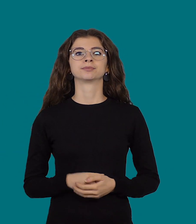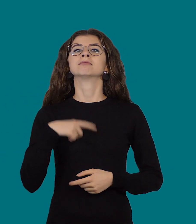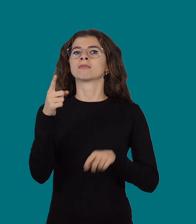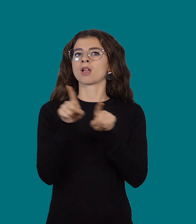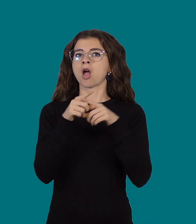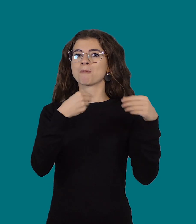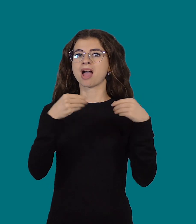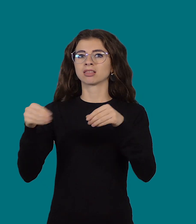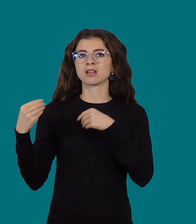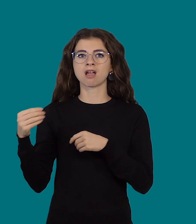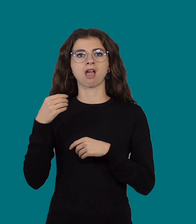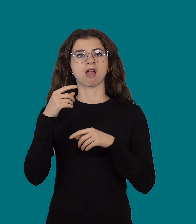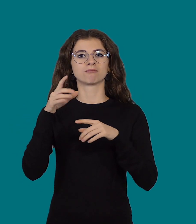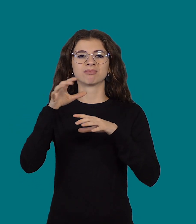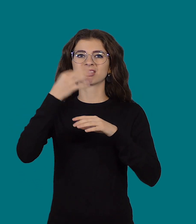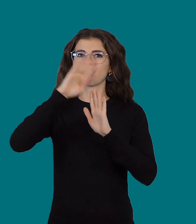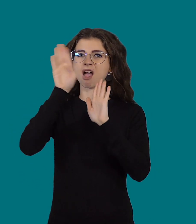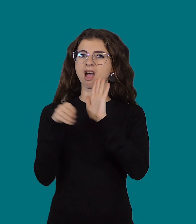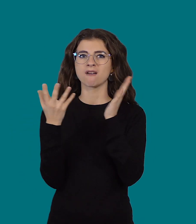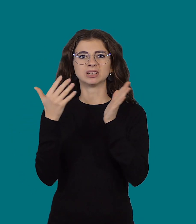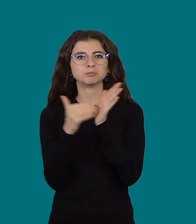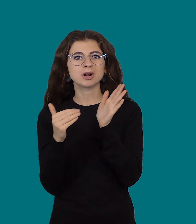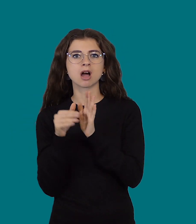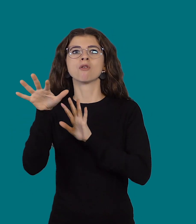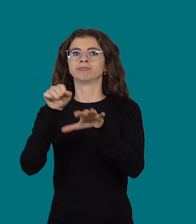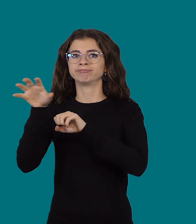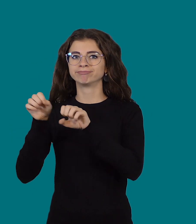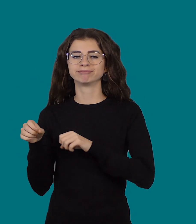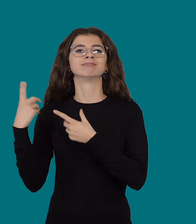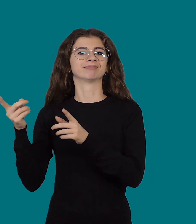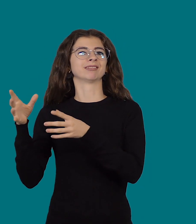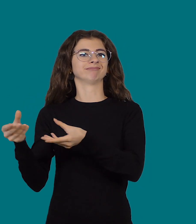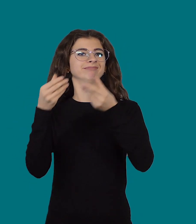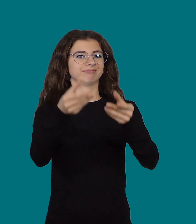Irene also collects materials she needs that day